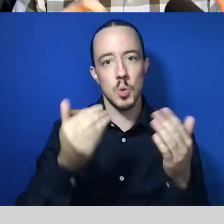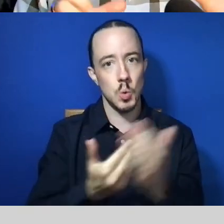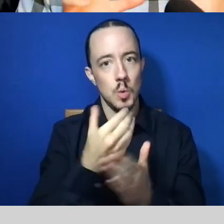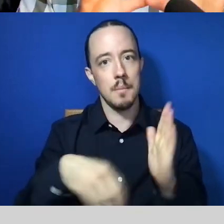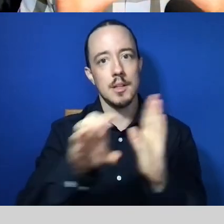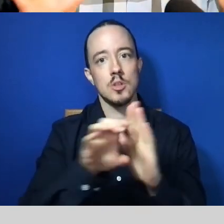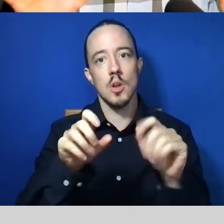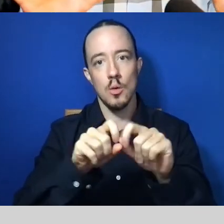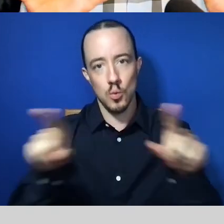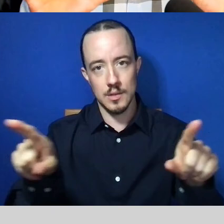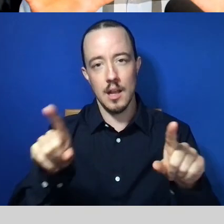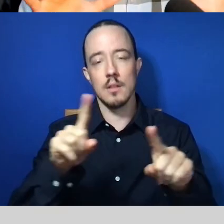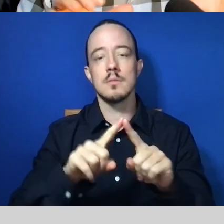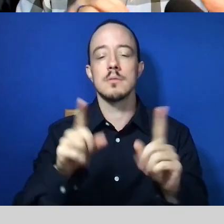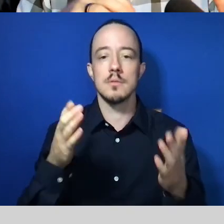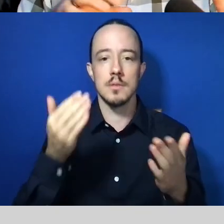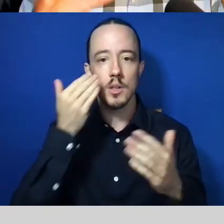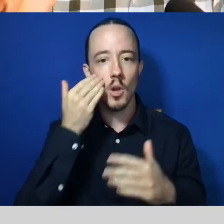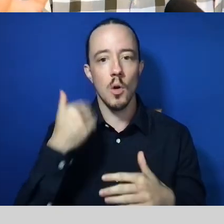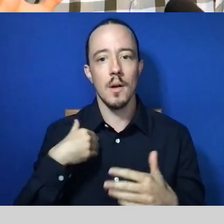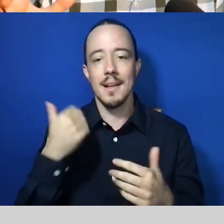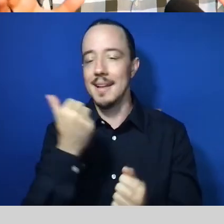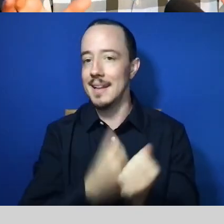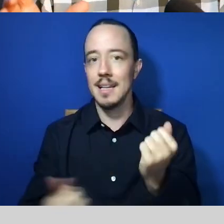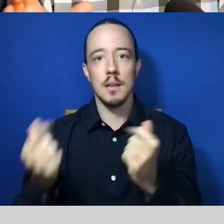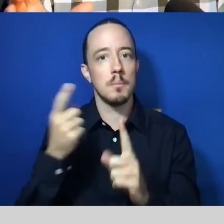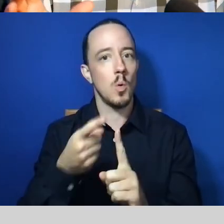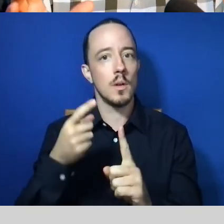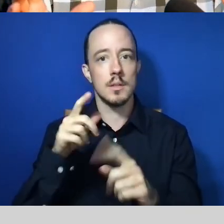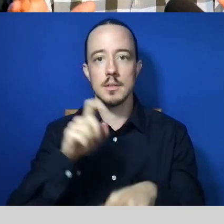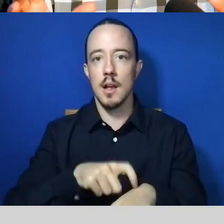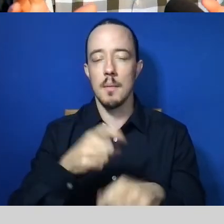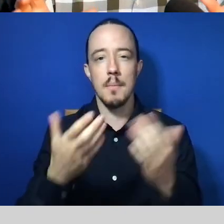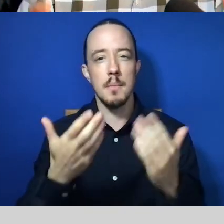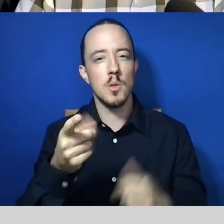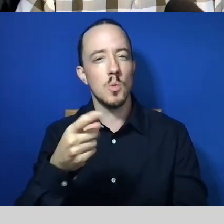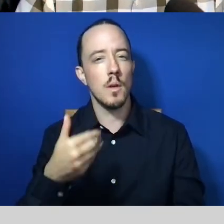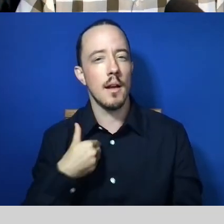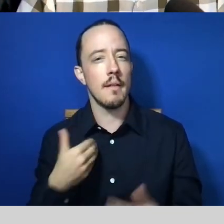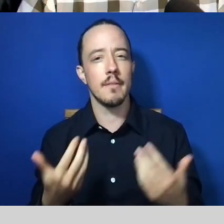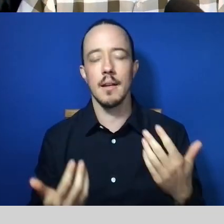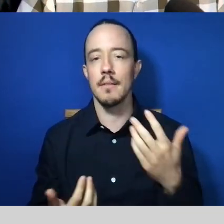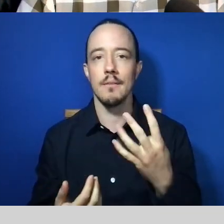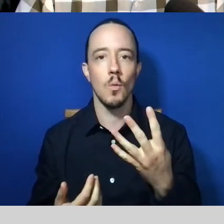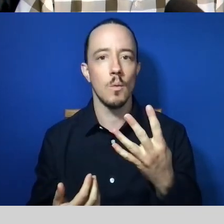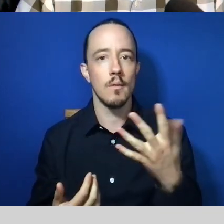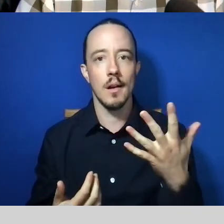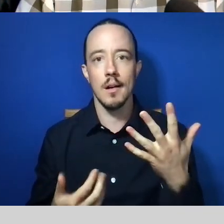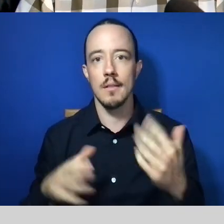So at any point in time, you may have four or five, you know, API Django instances.